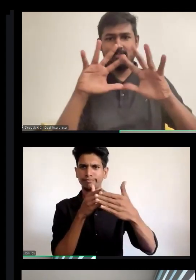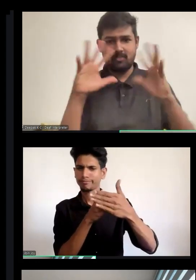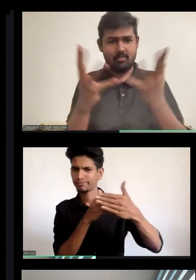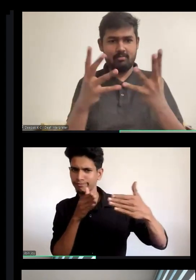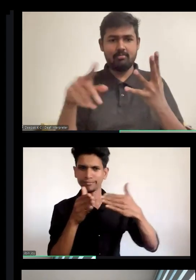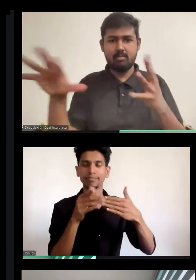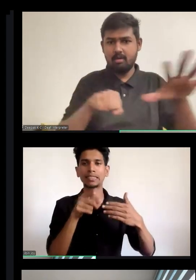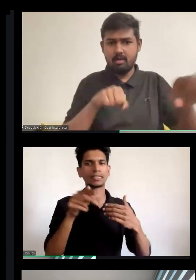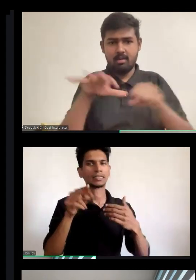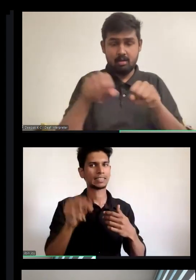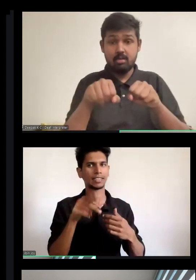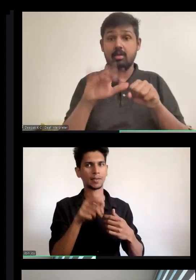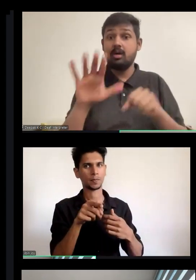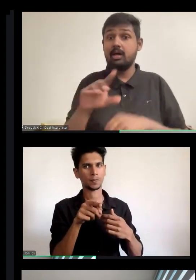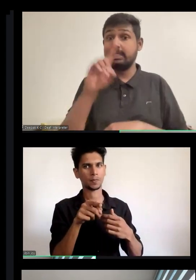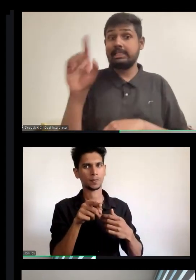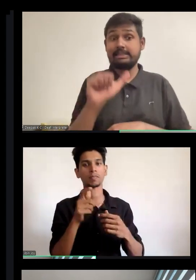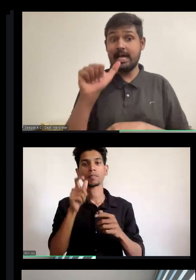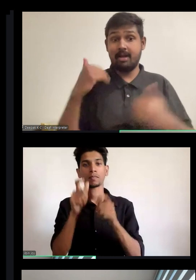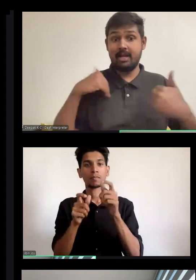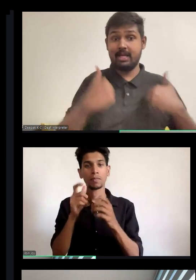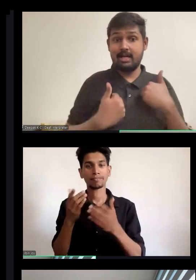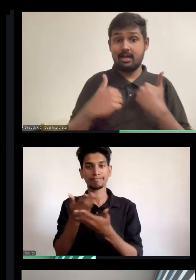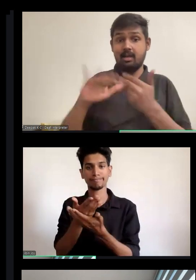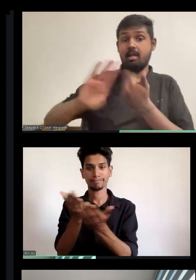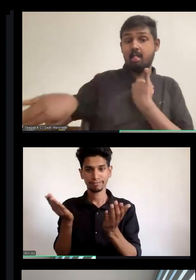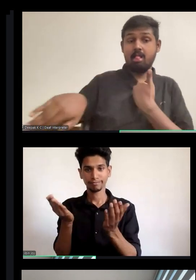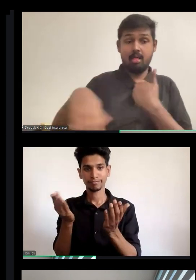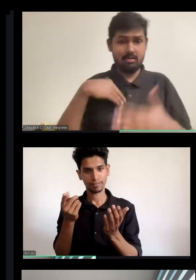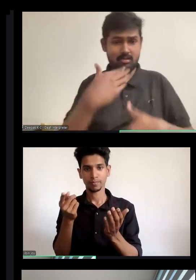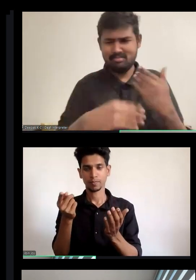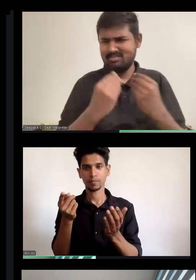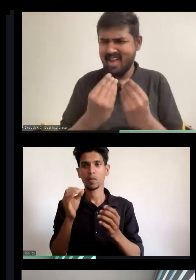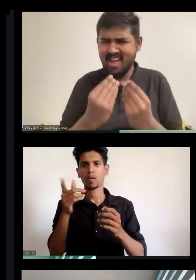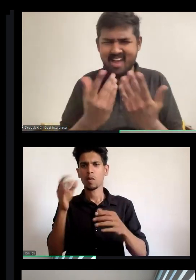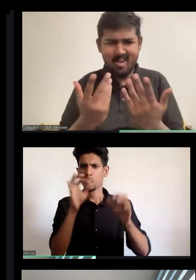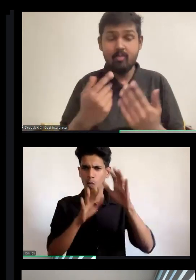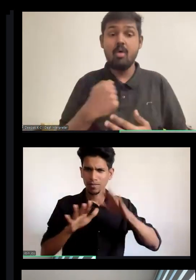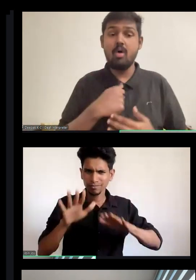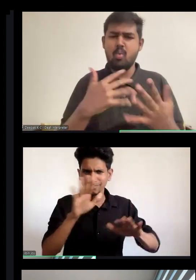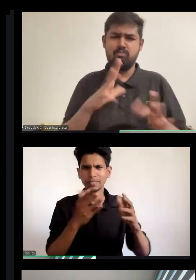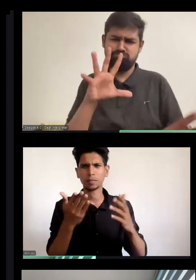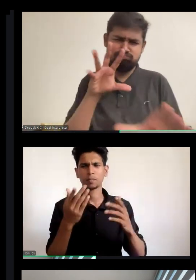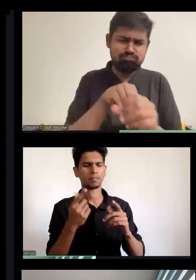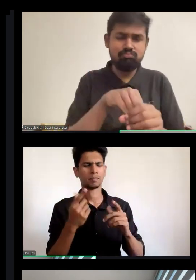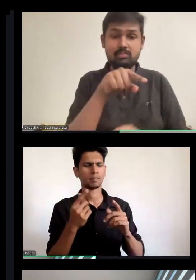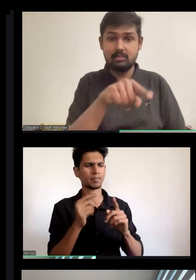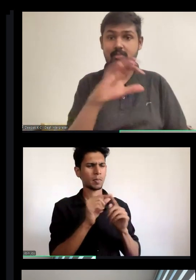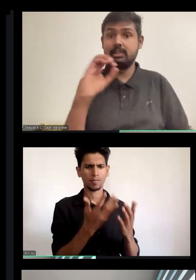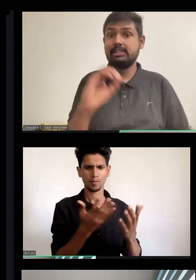disabilities, or organizations that create products and services that improve the lives of